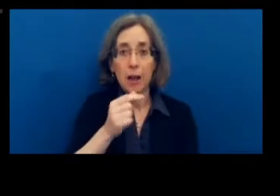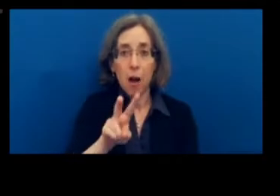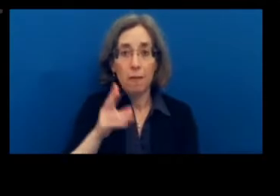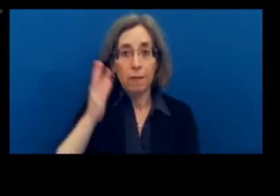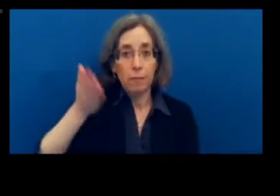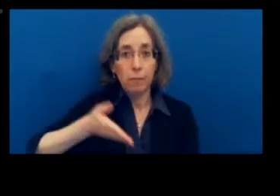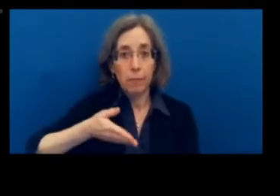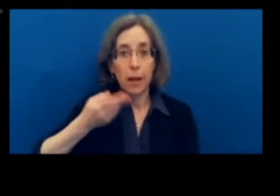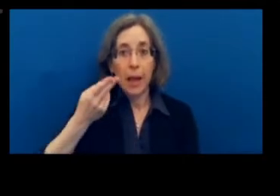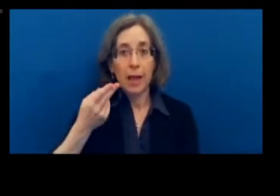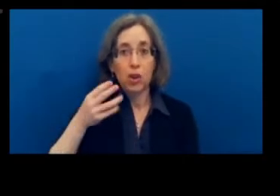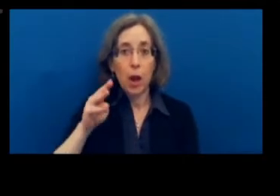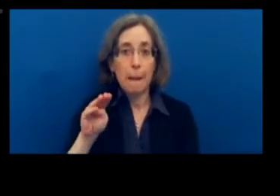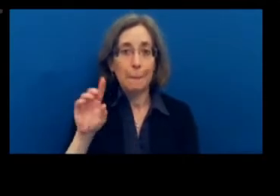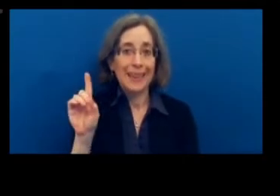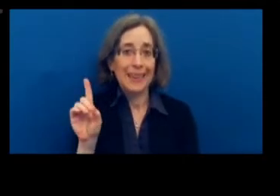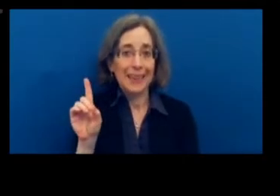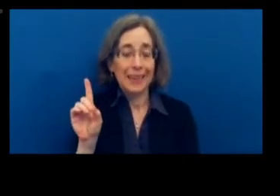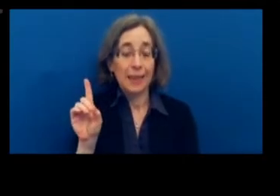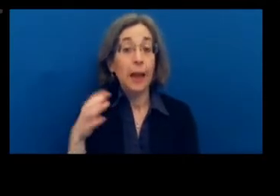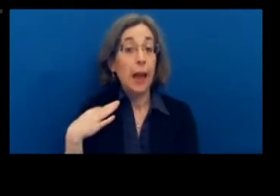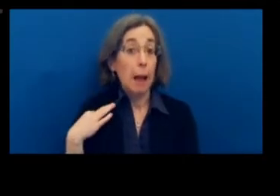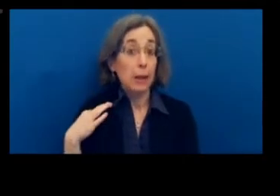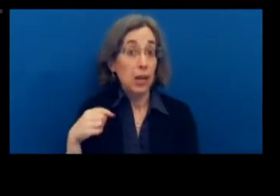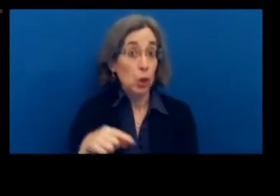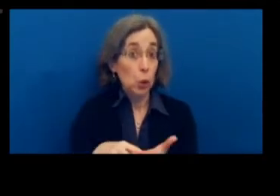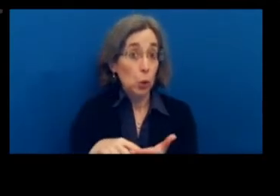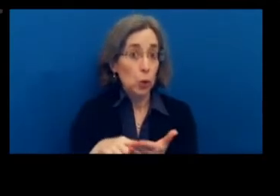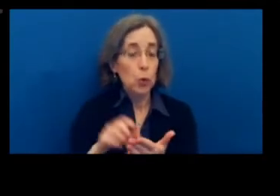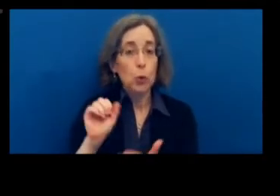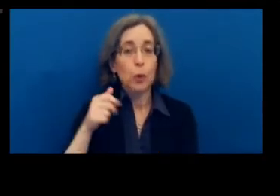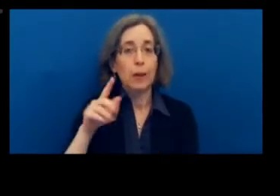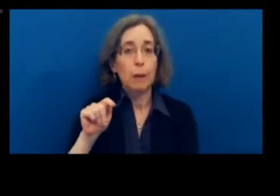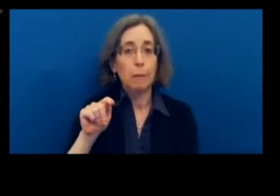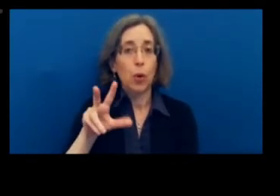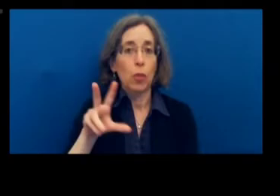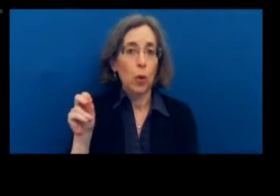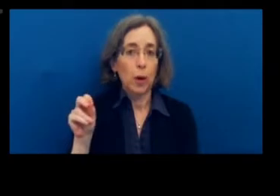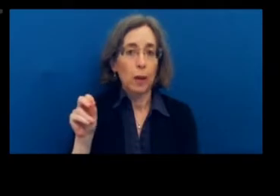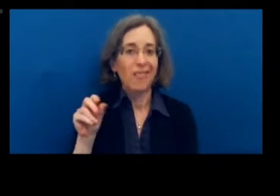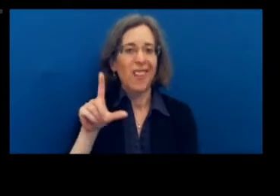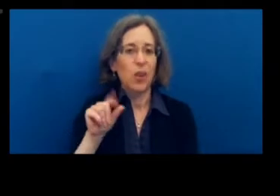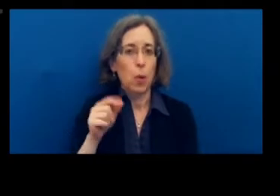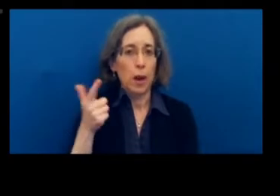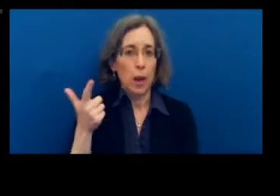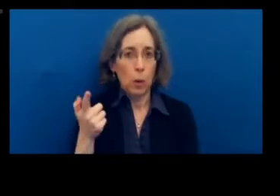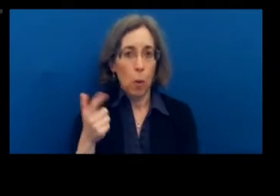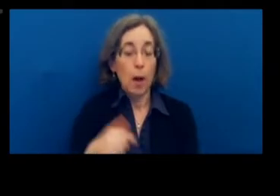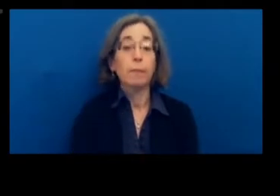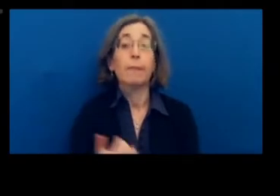DUE TO SEPTEMBER 30th 2021. IT IS MY DISTINCT PLEASURE AND